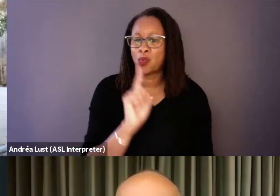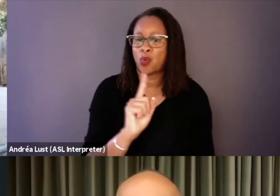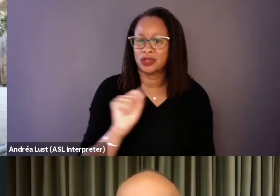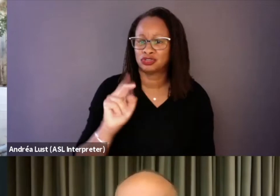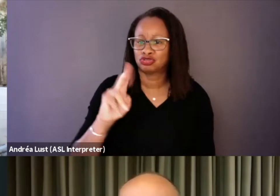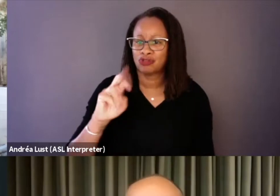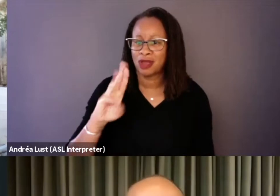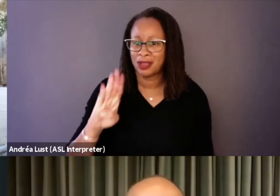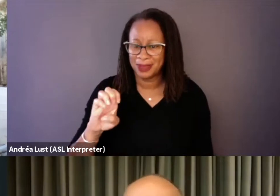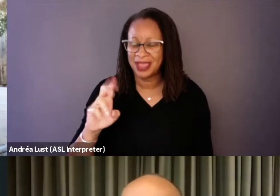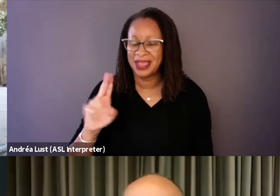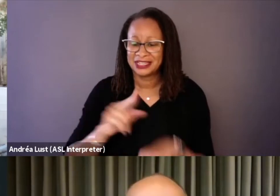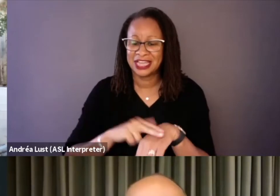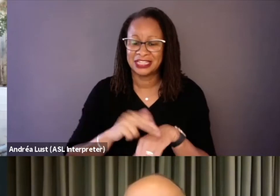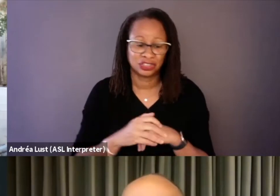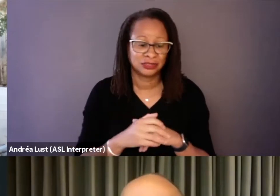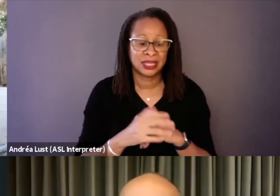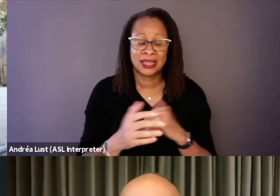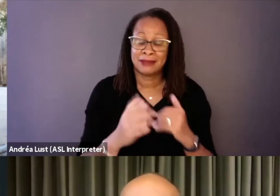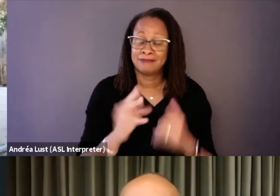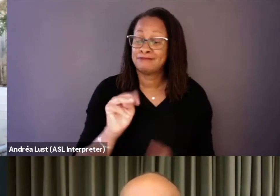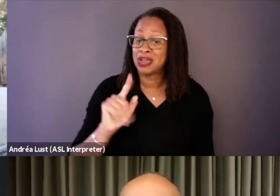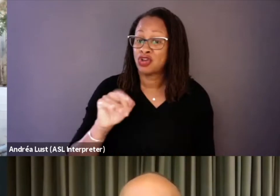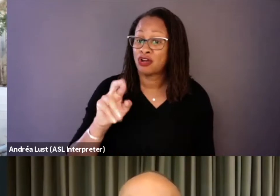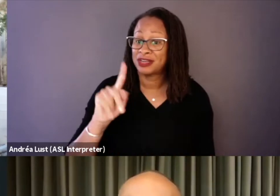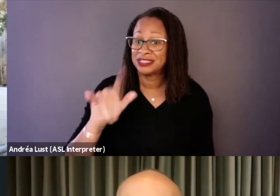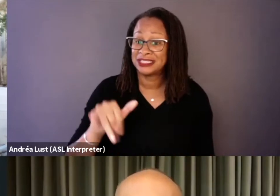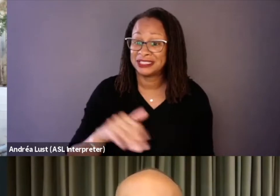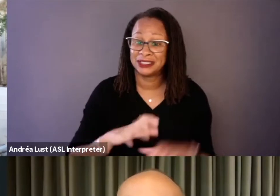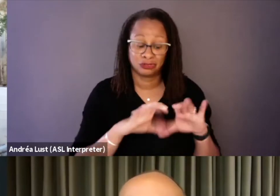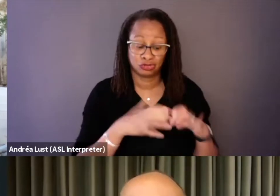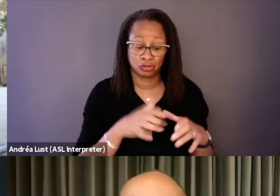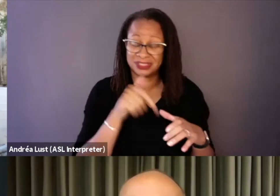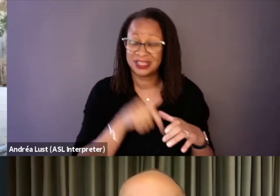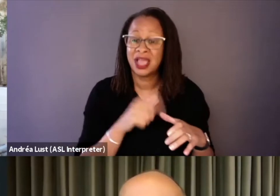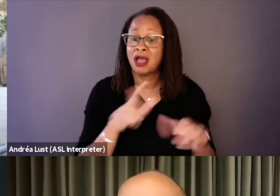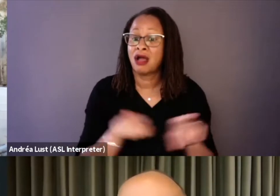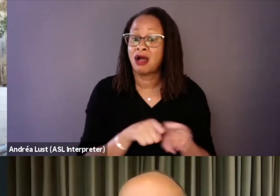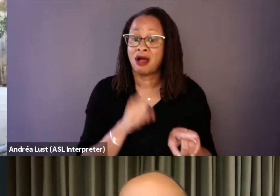whether it's people of color, whether it's gay people are sort of seen by the government as expandable.